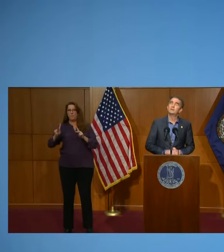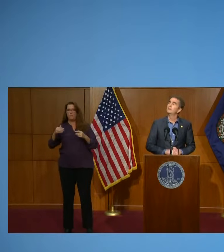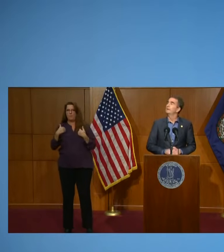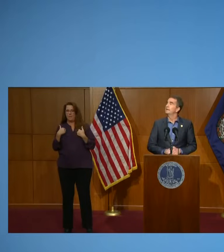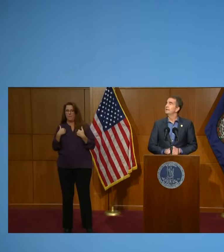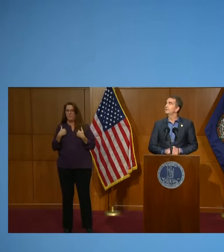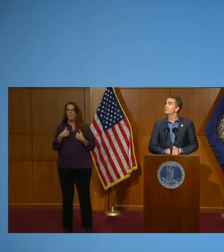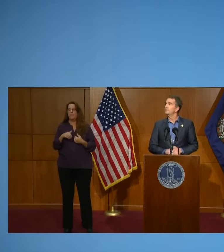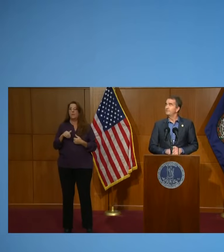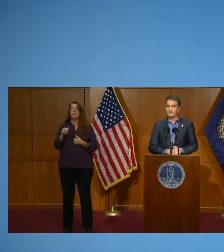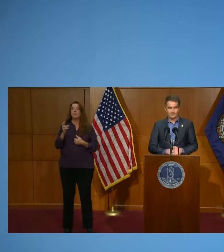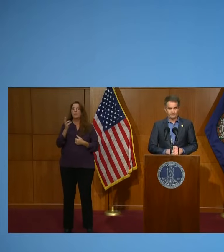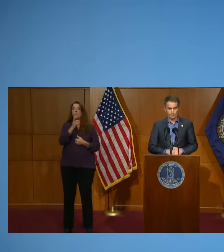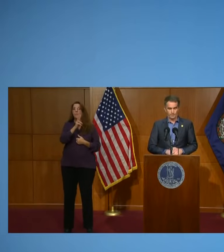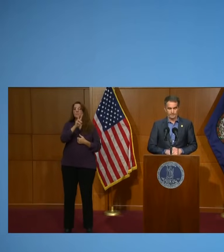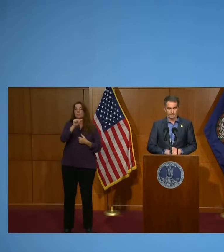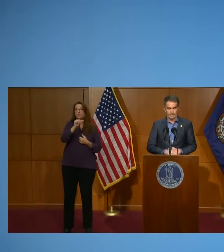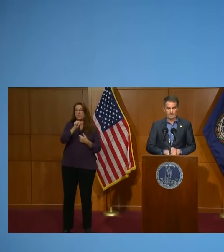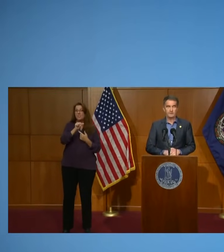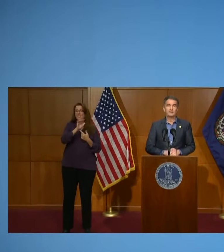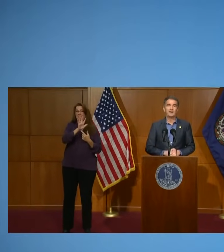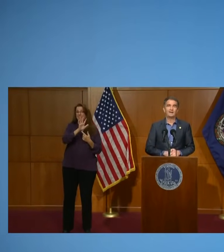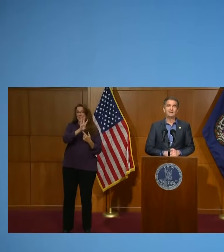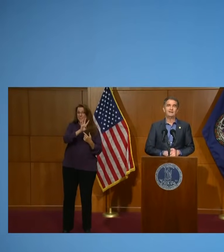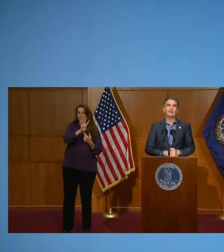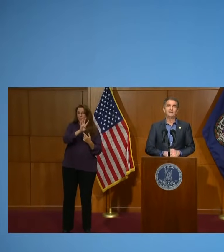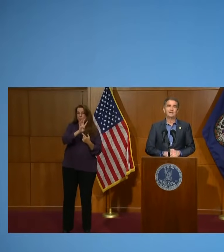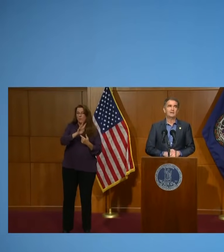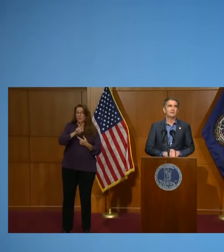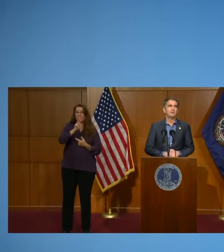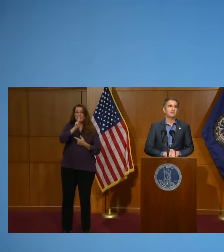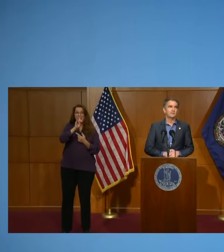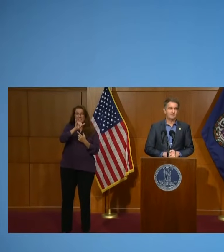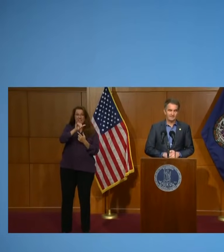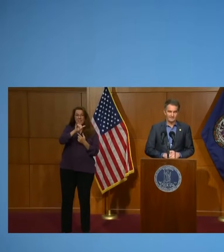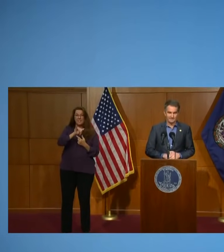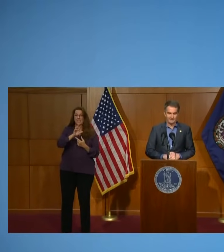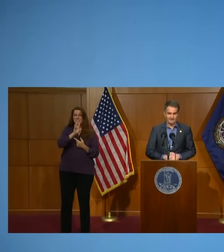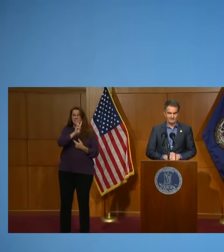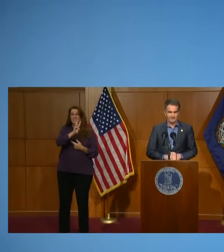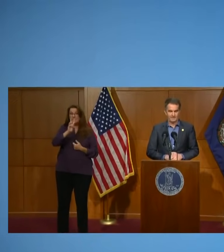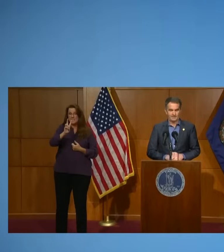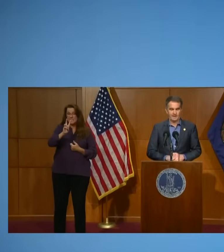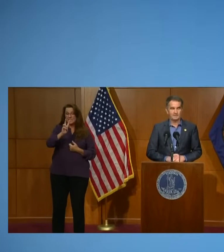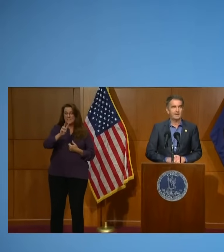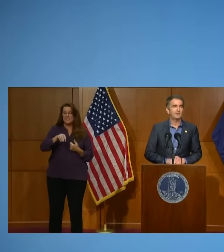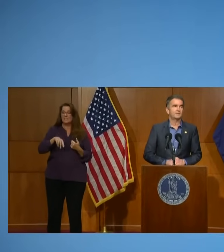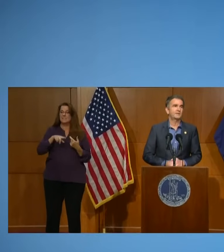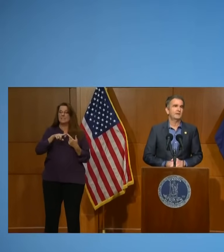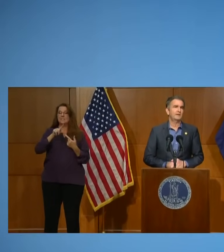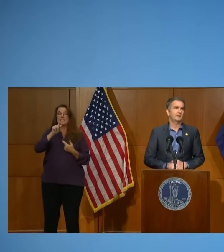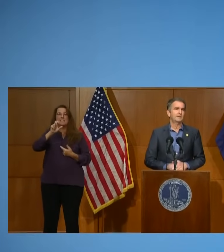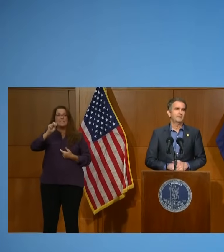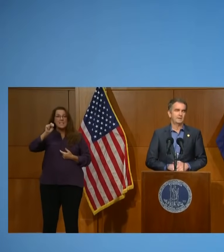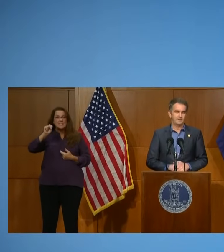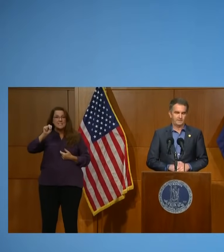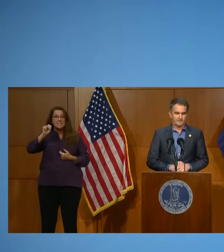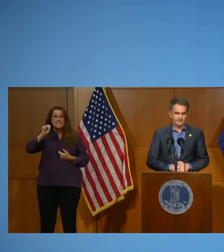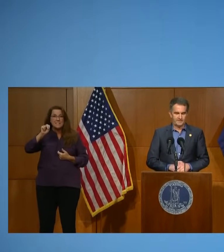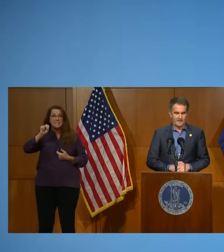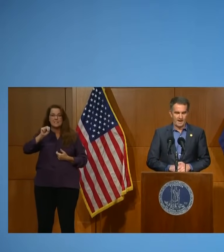CASES PER 100,000. PEOPLE IS